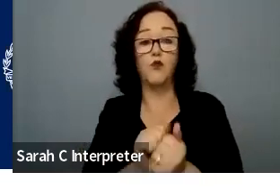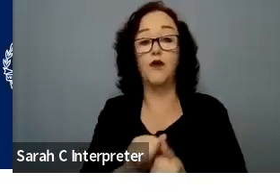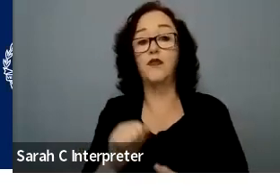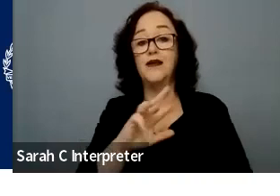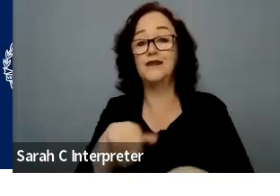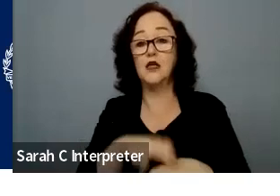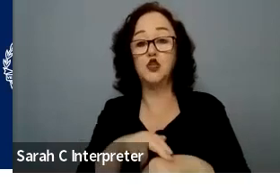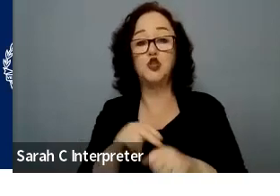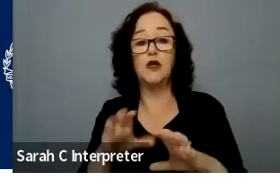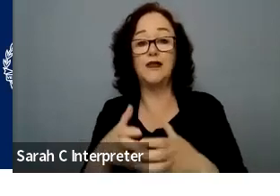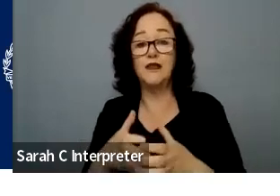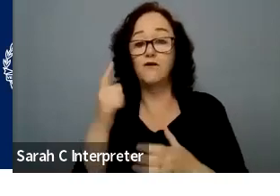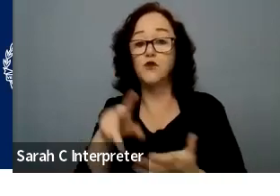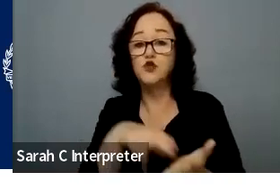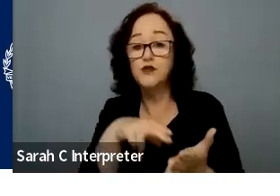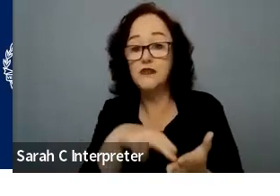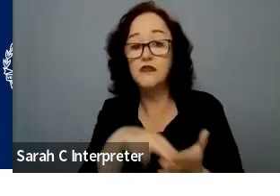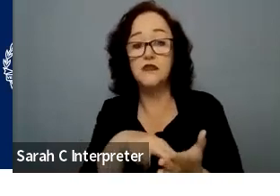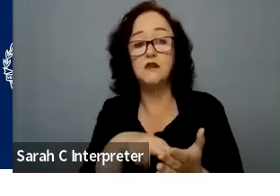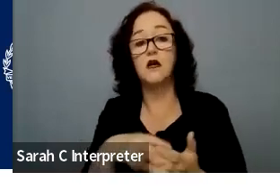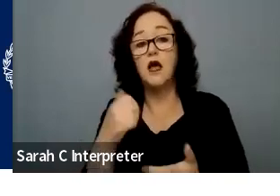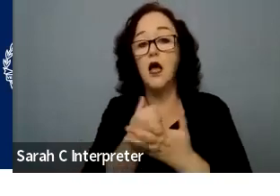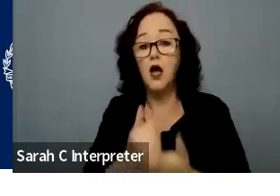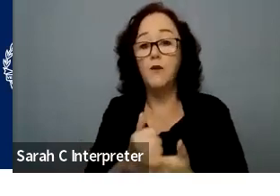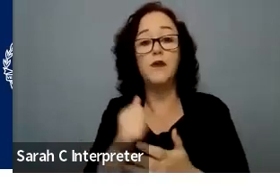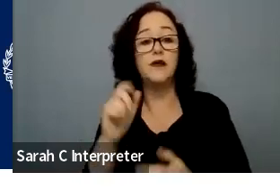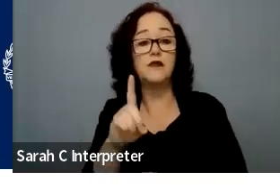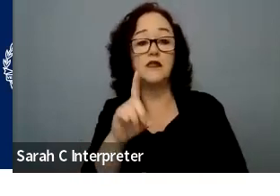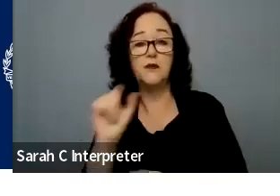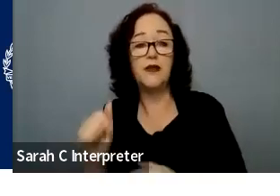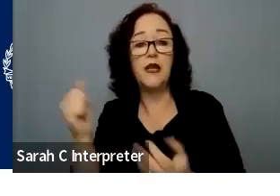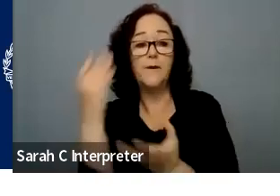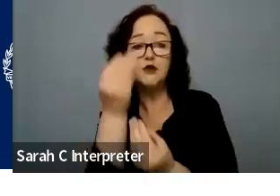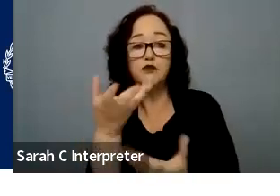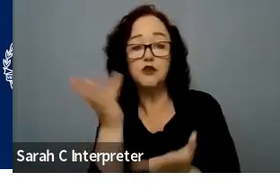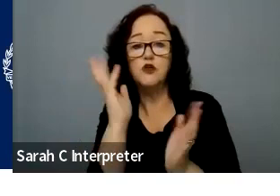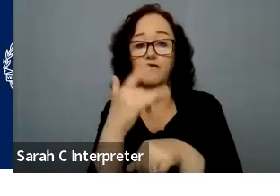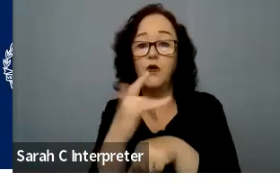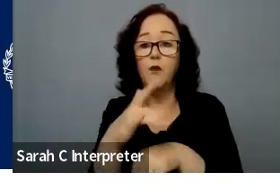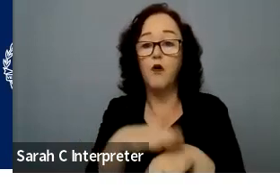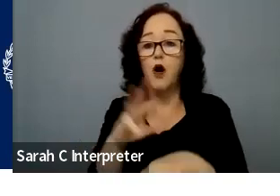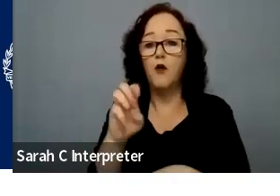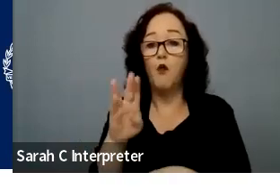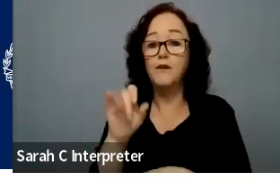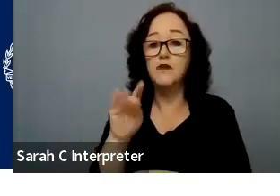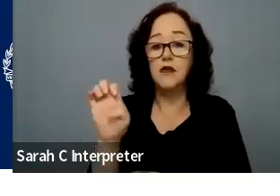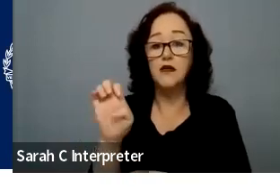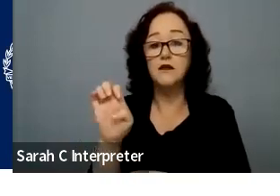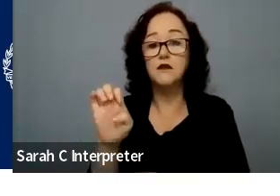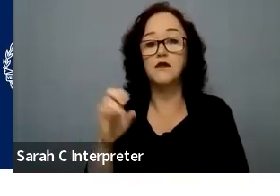largely physical disabilities, available to others through its website which is called ace.d